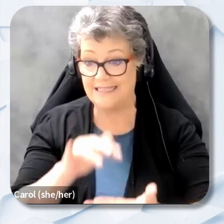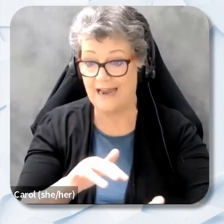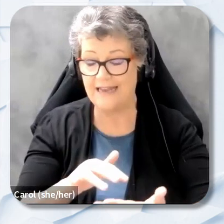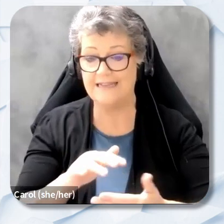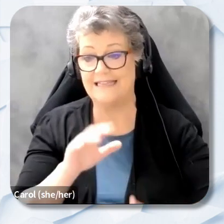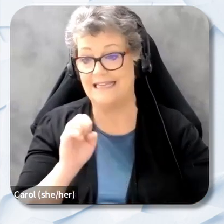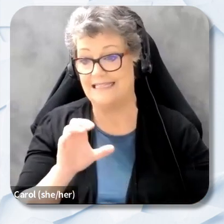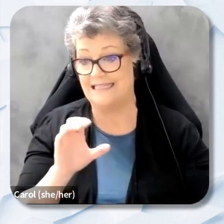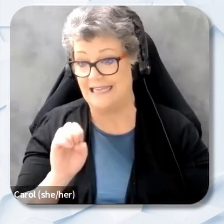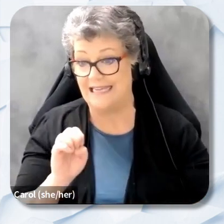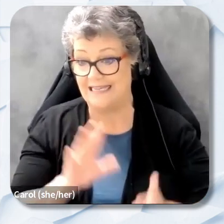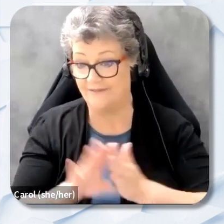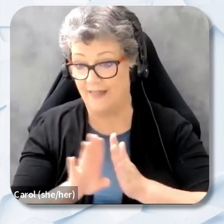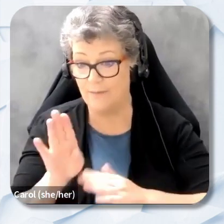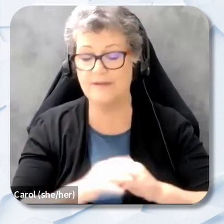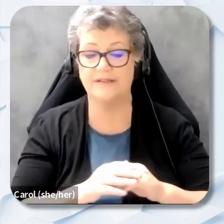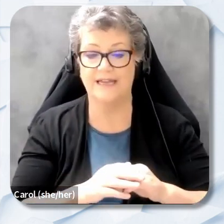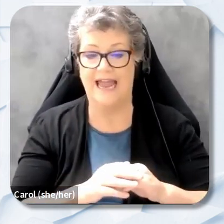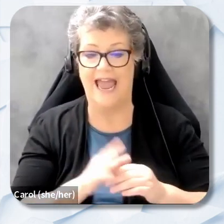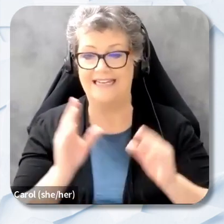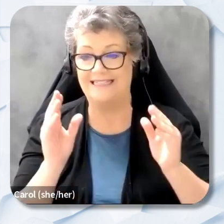development, and teacher retention strategies.